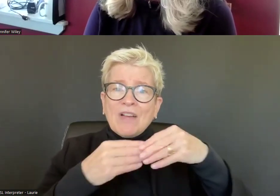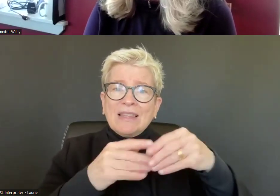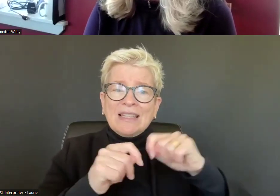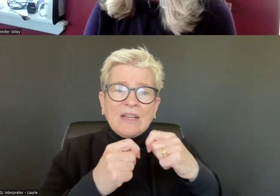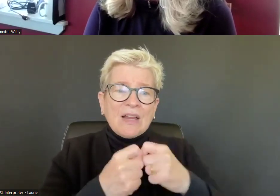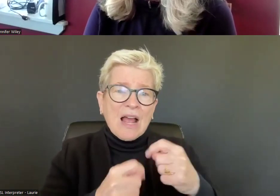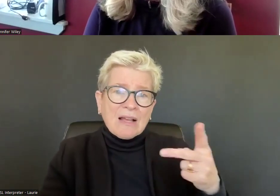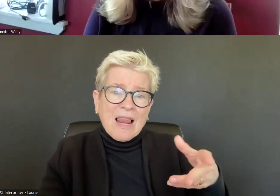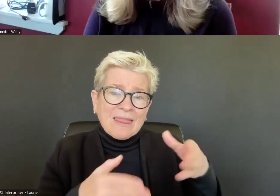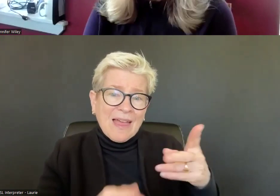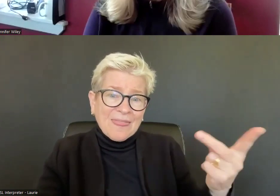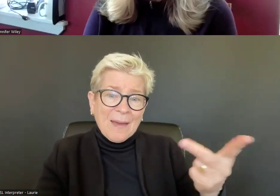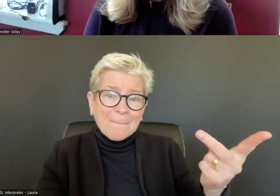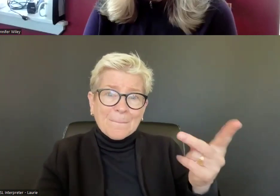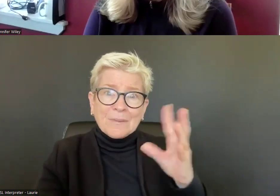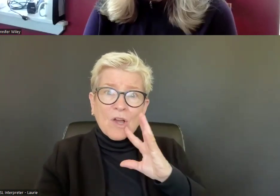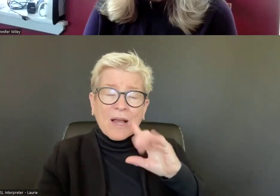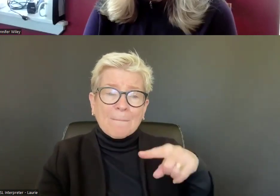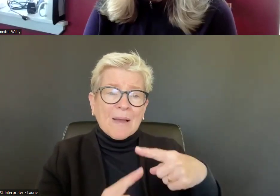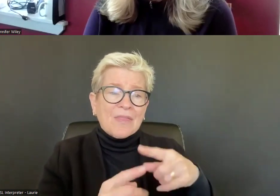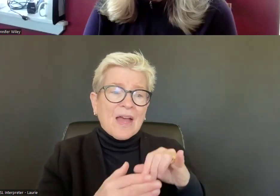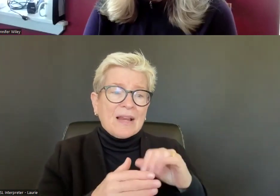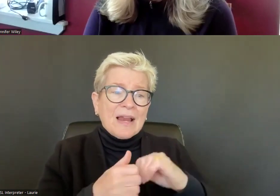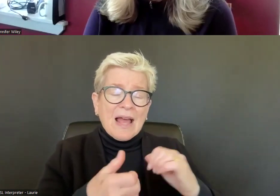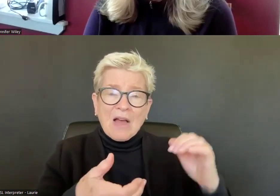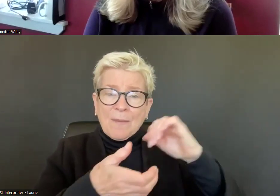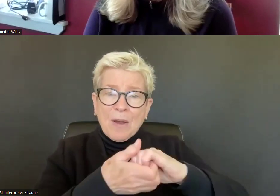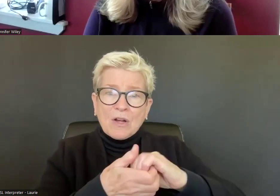talk a little bit about that and how they partner the leadership team partners with our